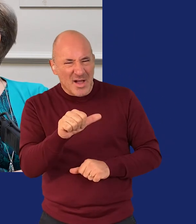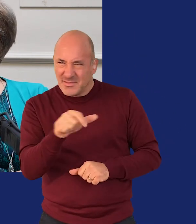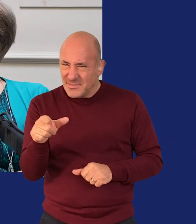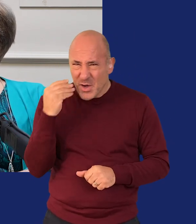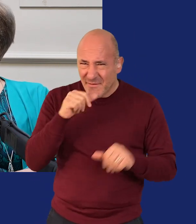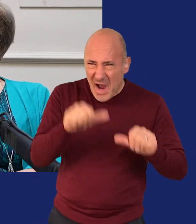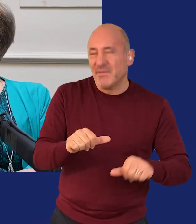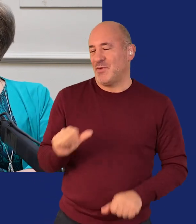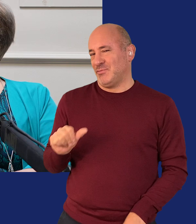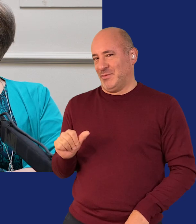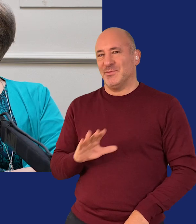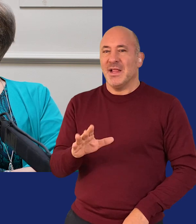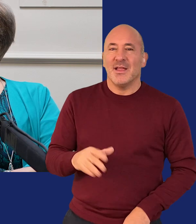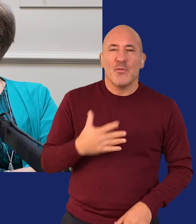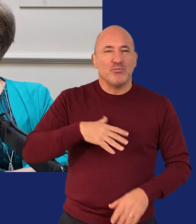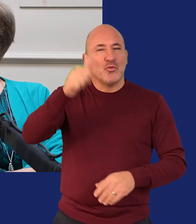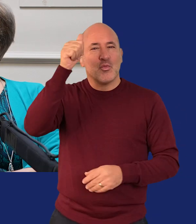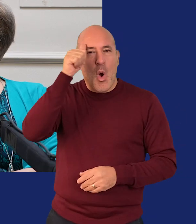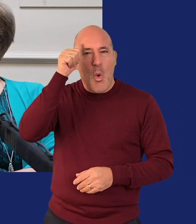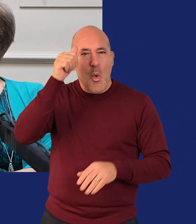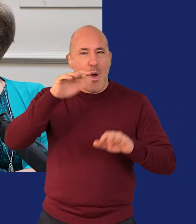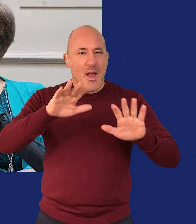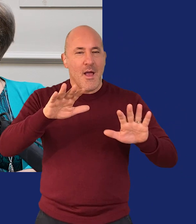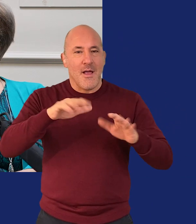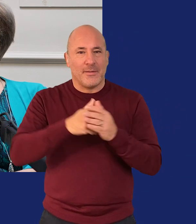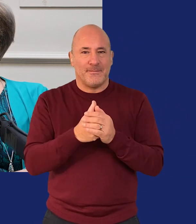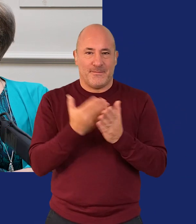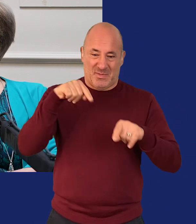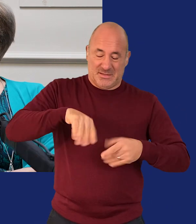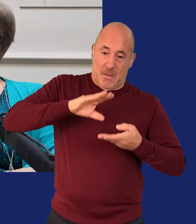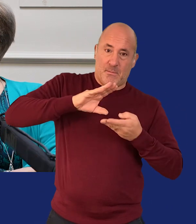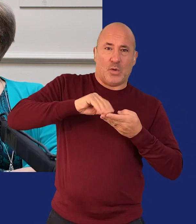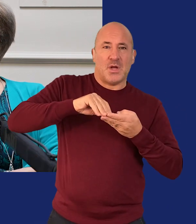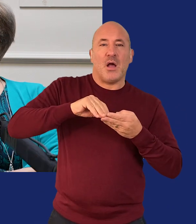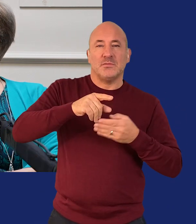Um, we would love to know what is the kind of, the one outcome that you would